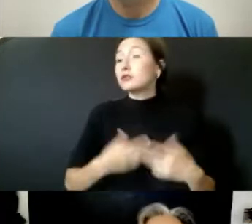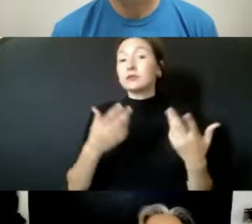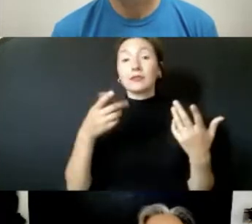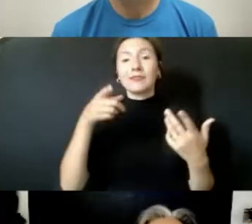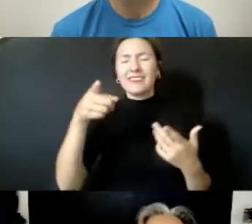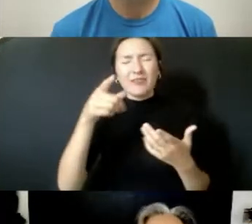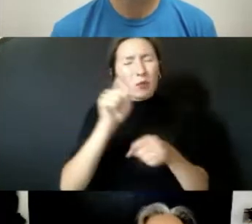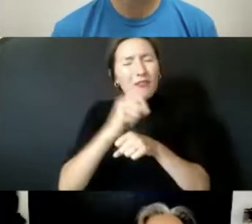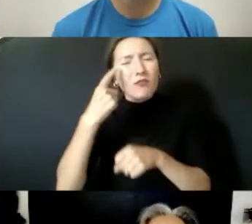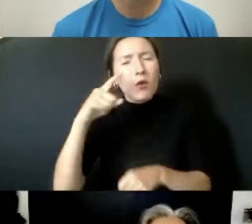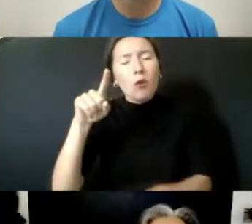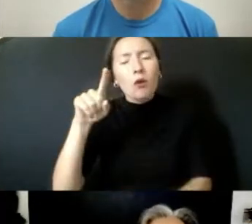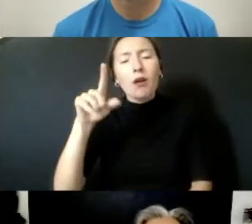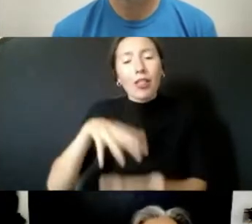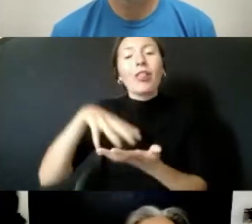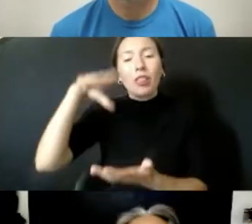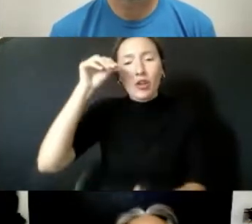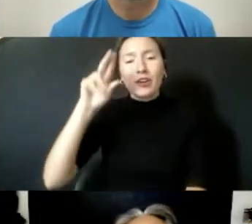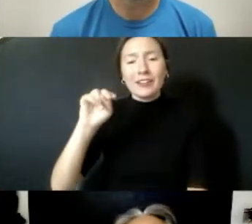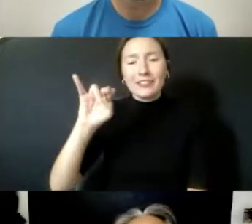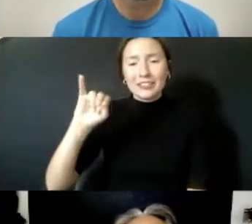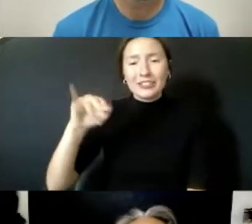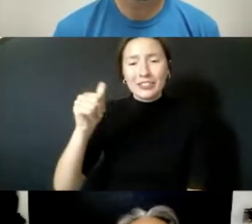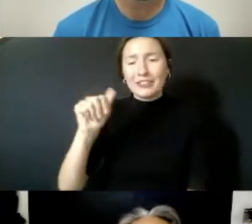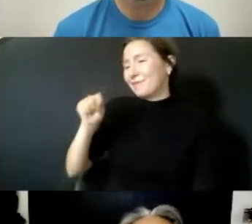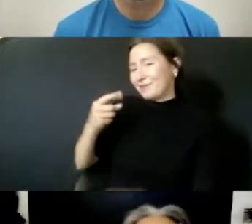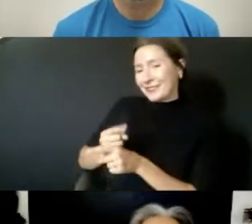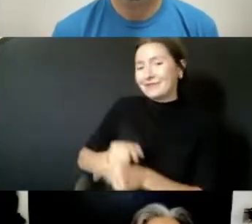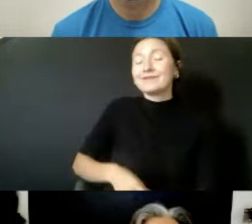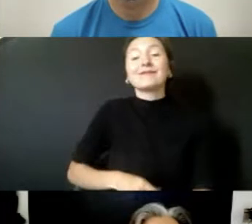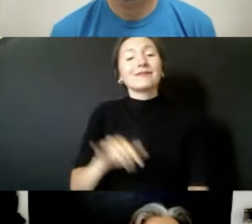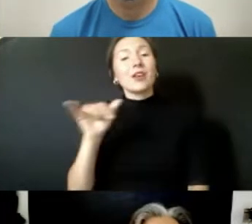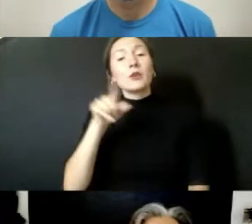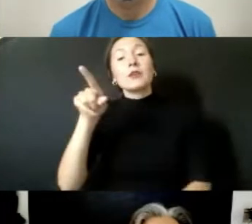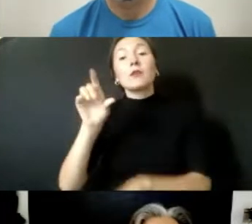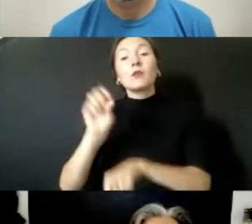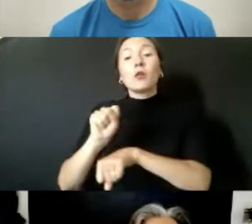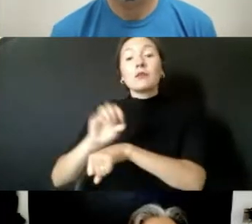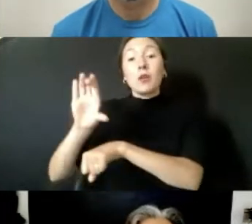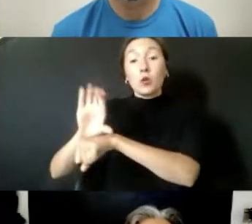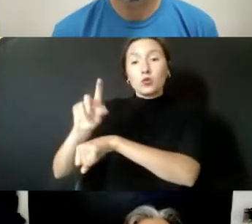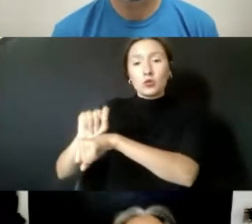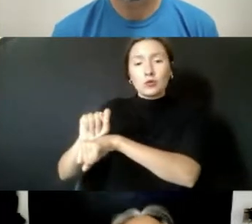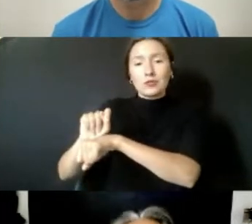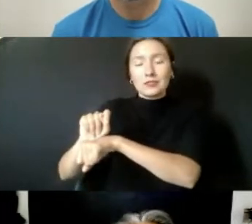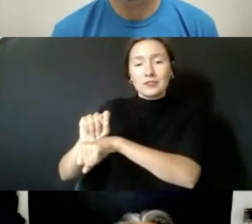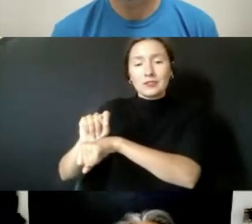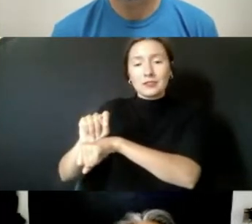founder of the learning ninjas and also you've got a consultancy was um is it it's deuce enterprises